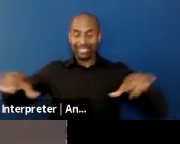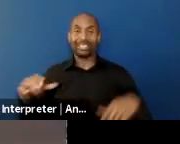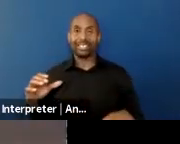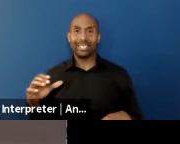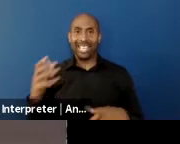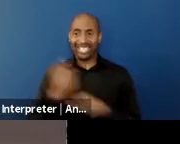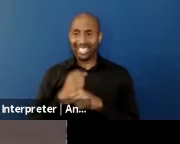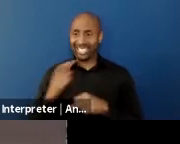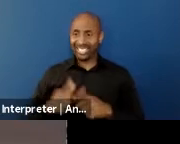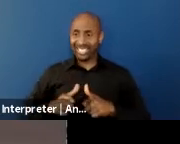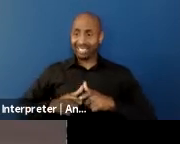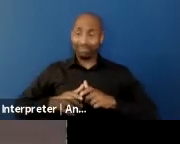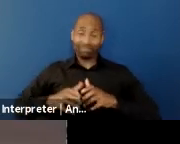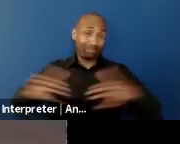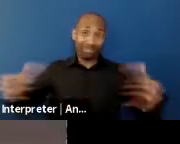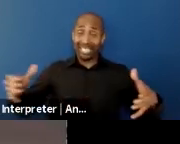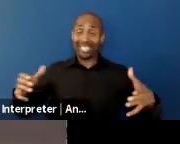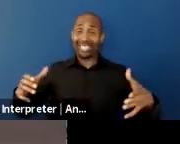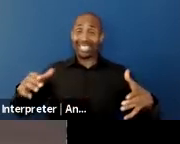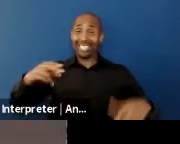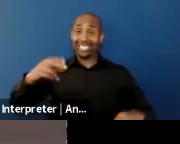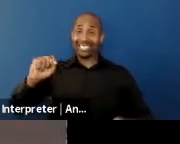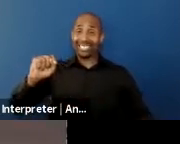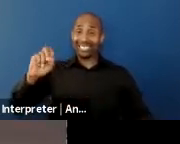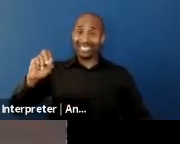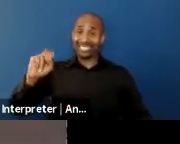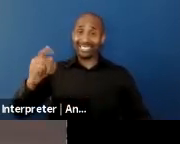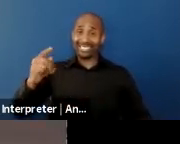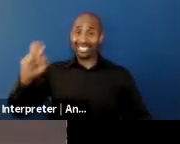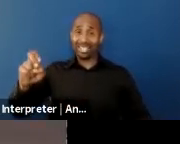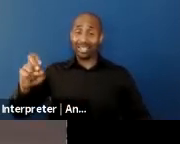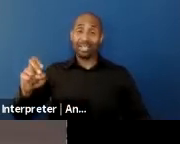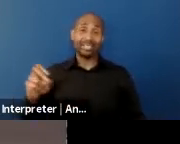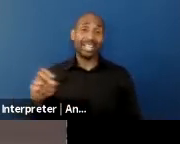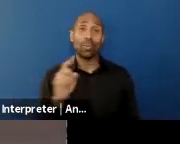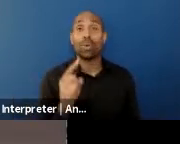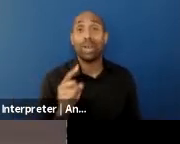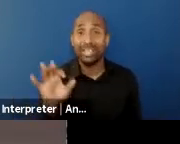Like a foot long. Huge pink thing.